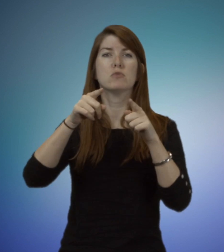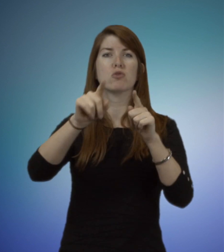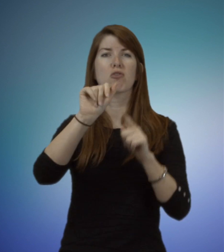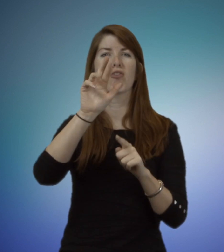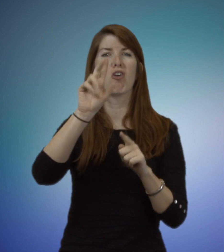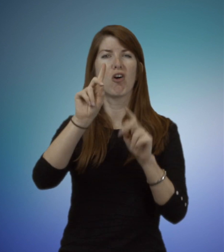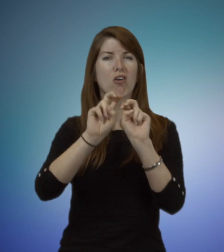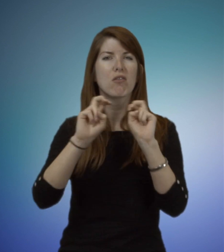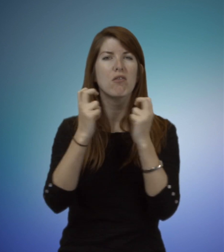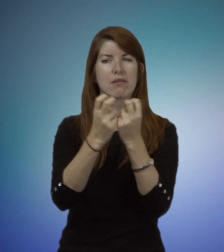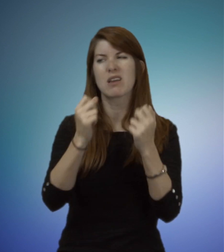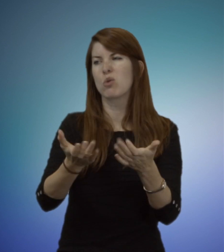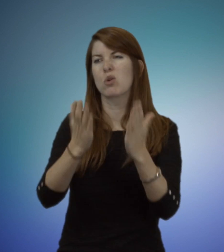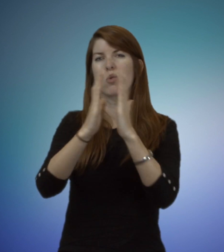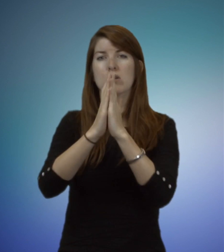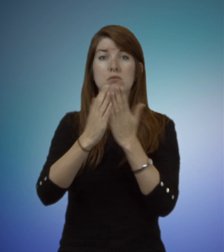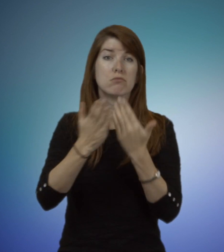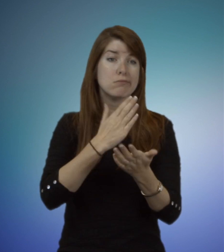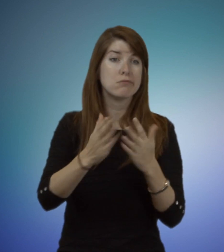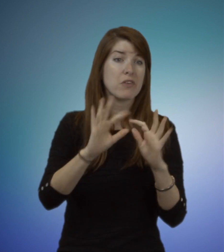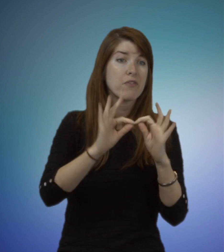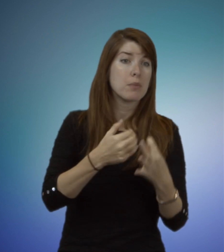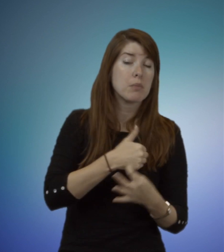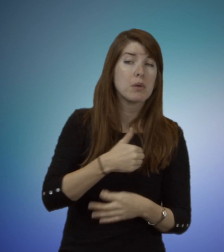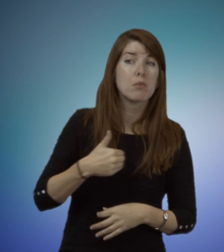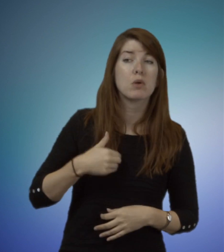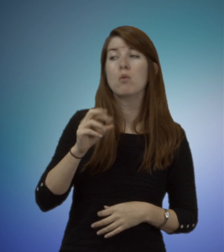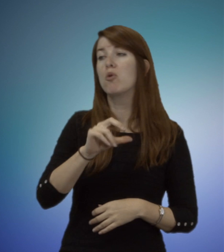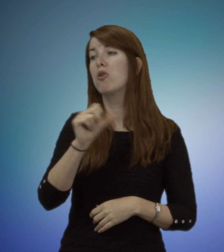It can be requested by family or another ARD committee member,